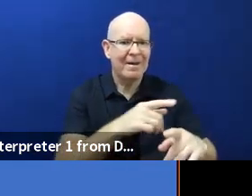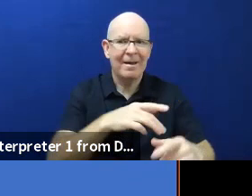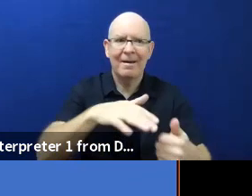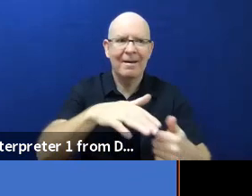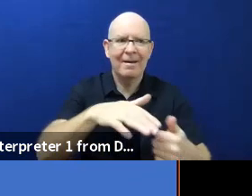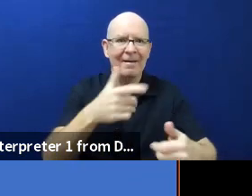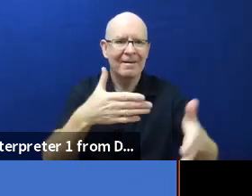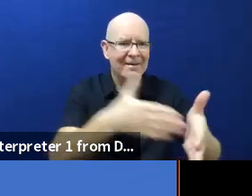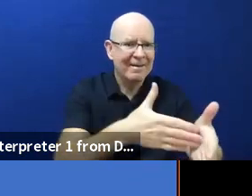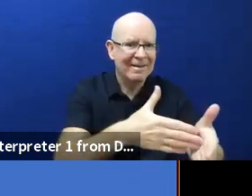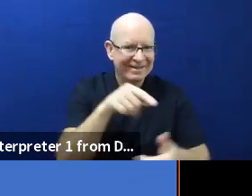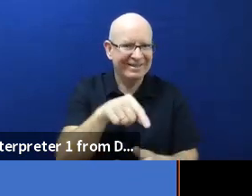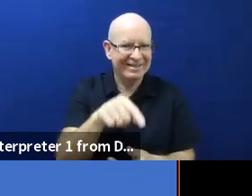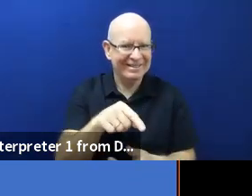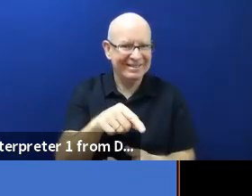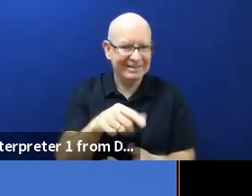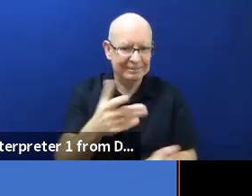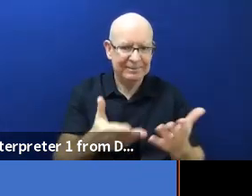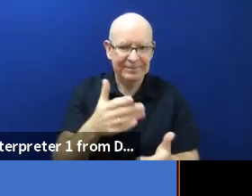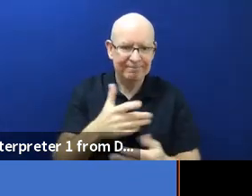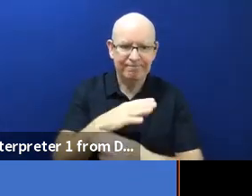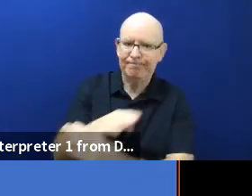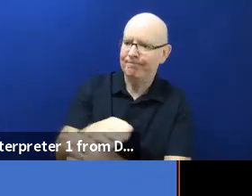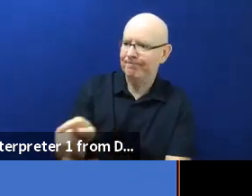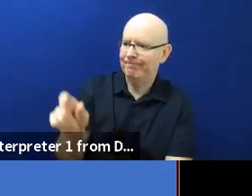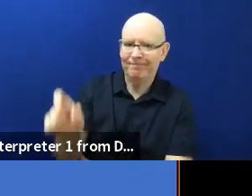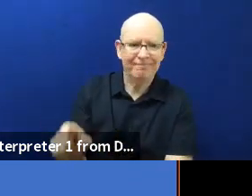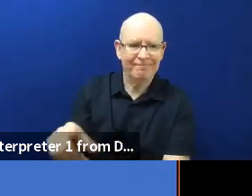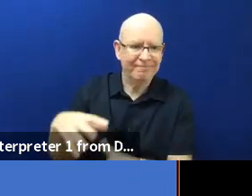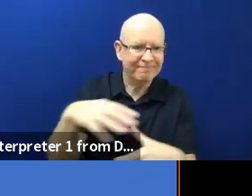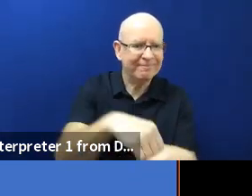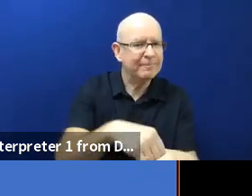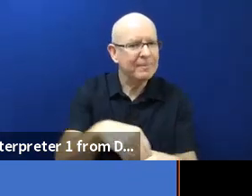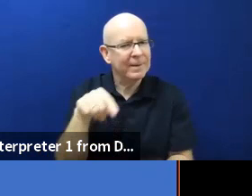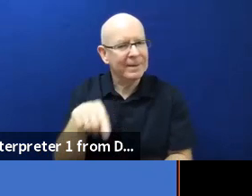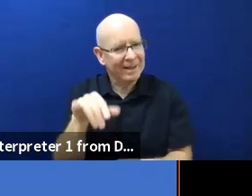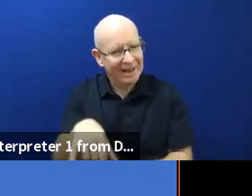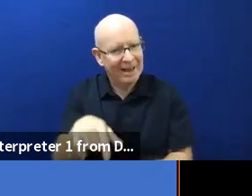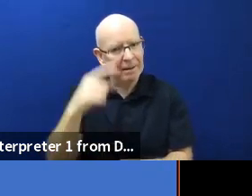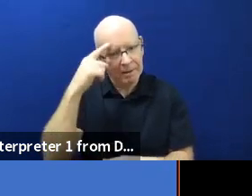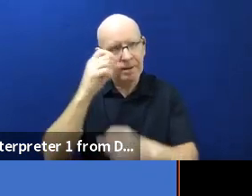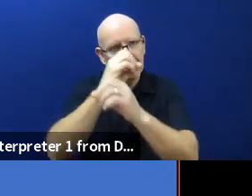in infrastructure in transport, information, the websites not being accessible for blind people,